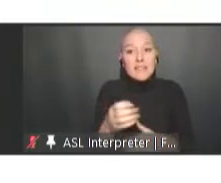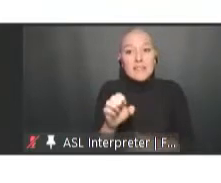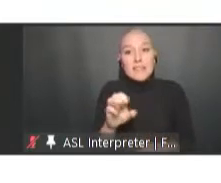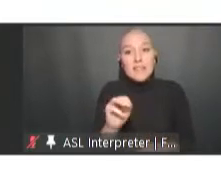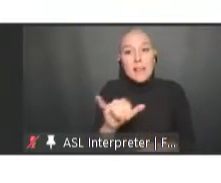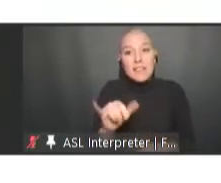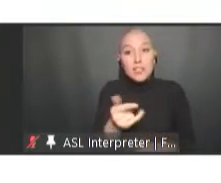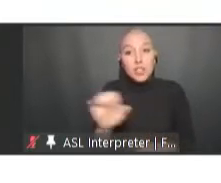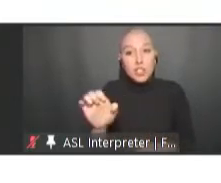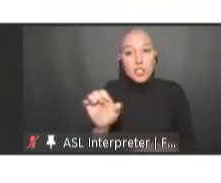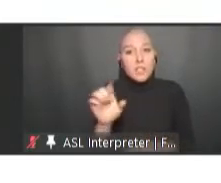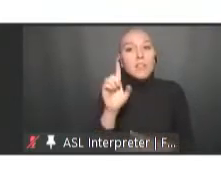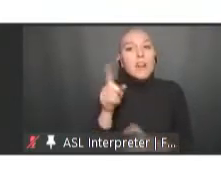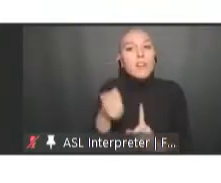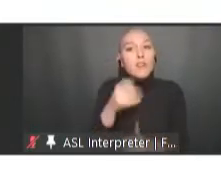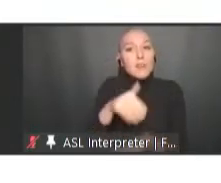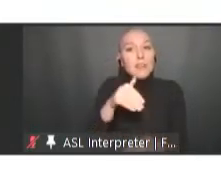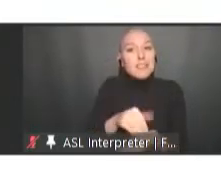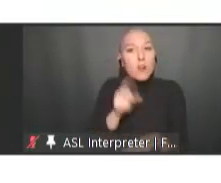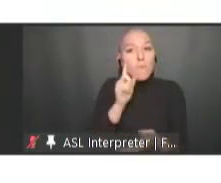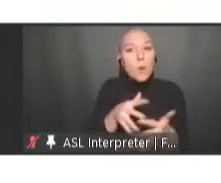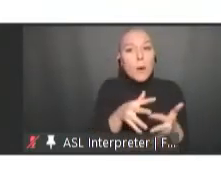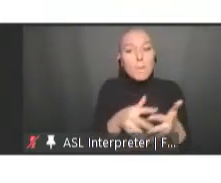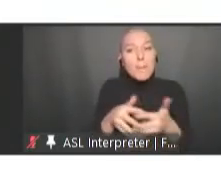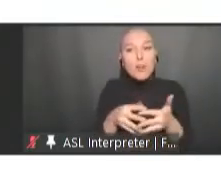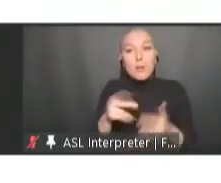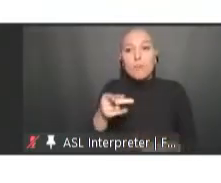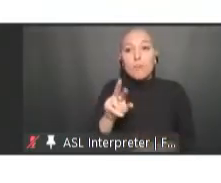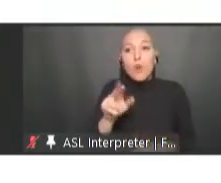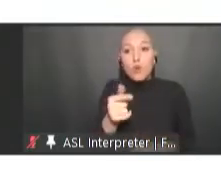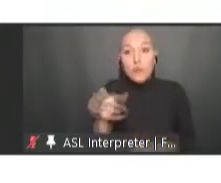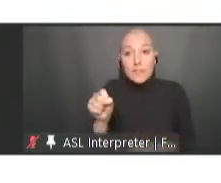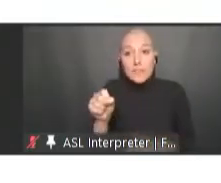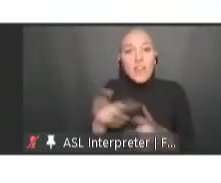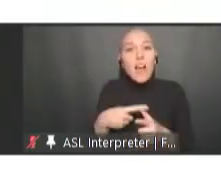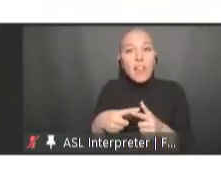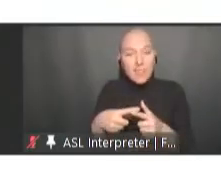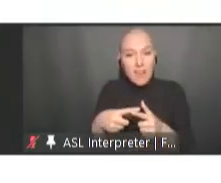Then we'll hear from Lorraine Martin from the National Safety Council. And then Michelle Hood